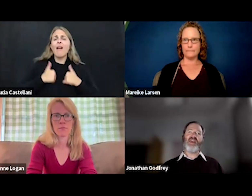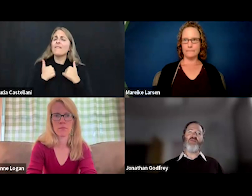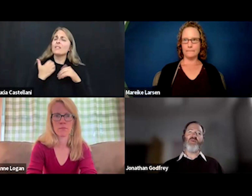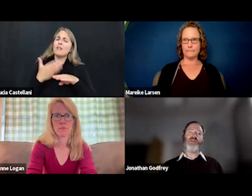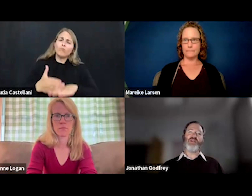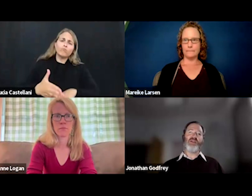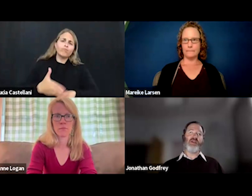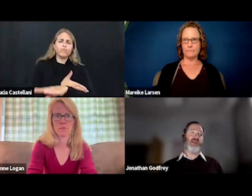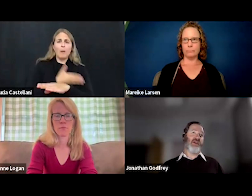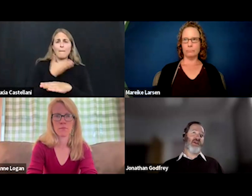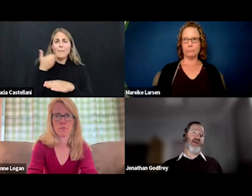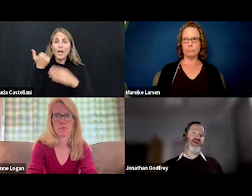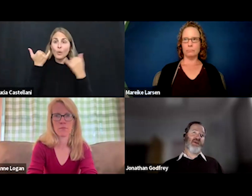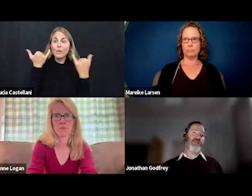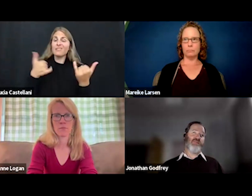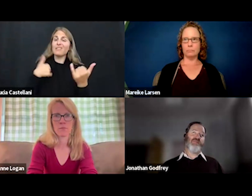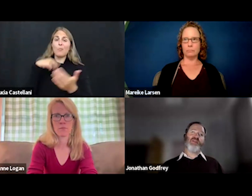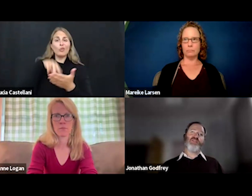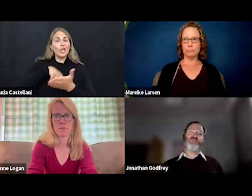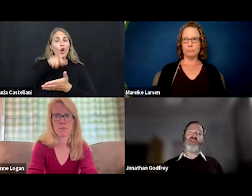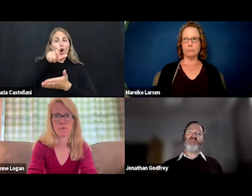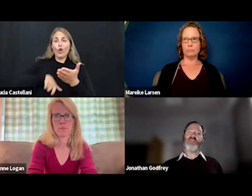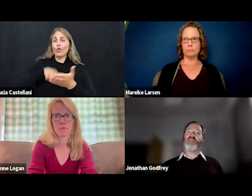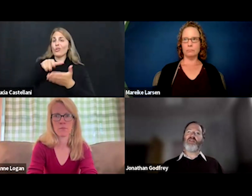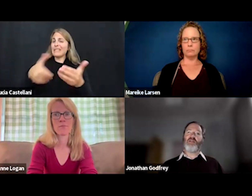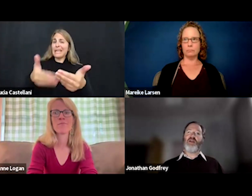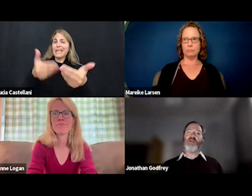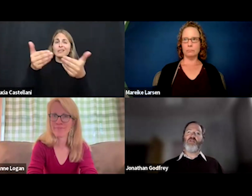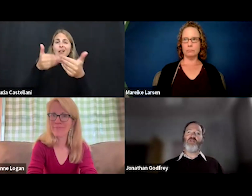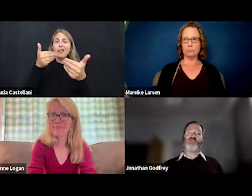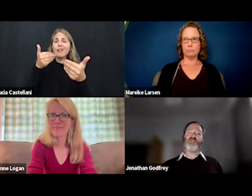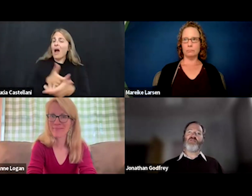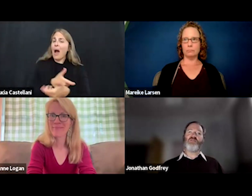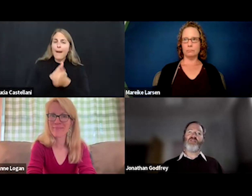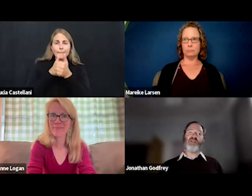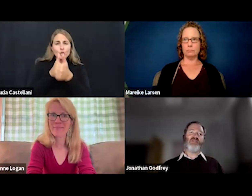at will. I am tracing across journals and things